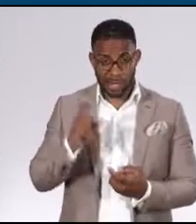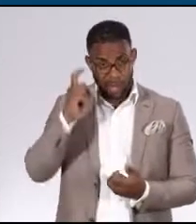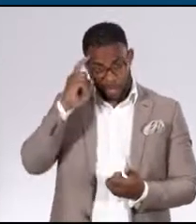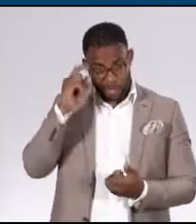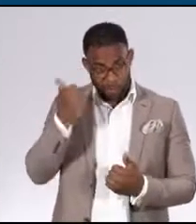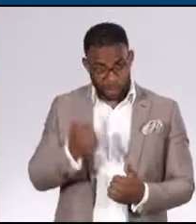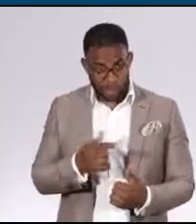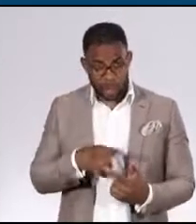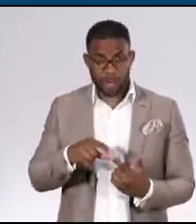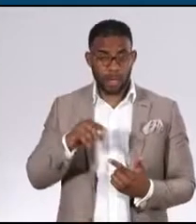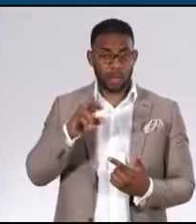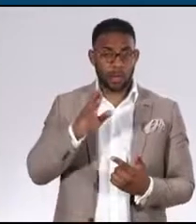brain aging, health care costs.